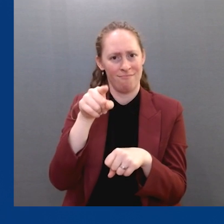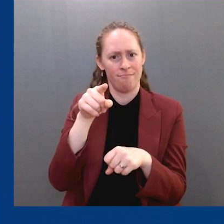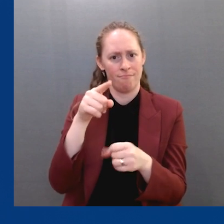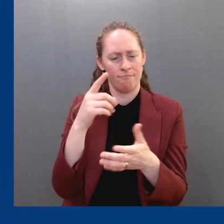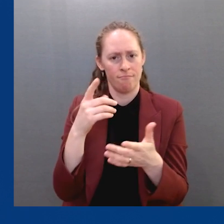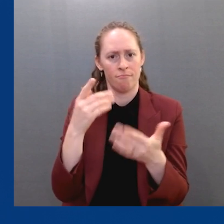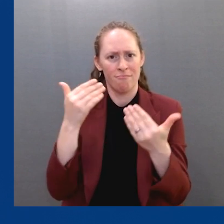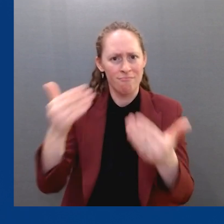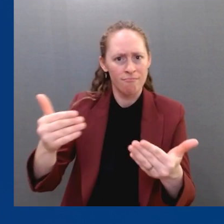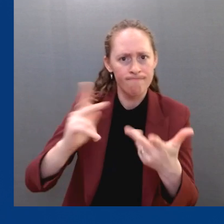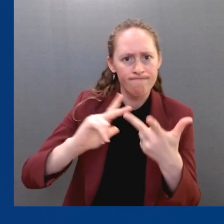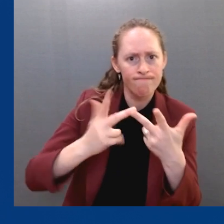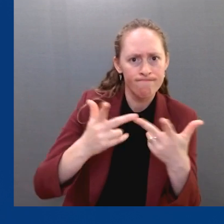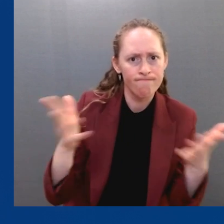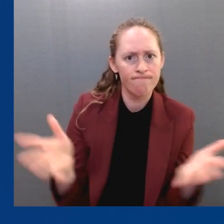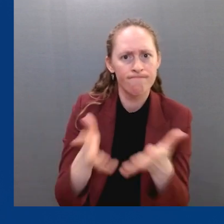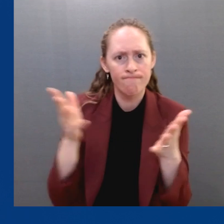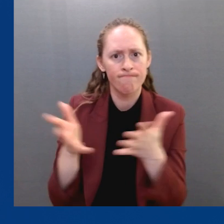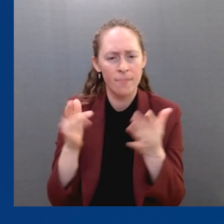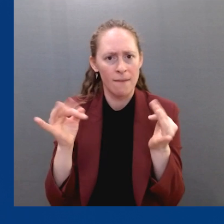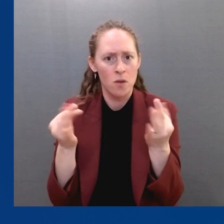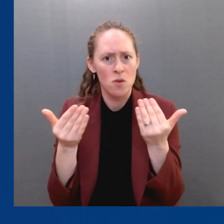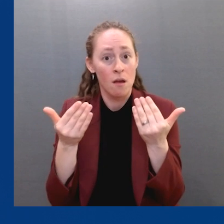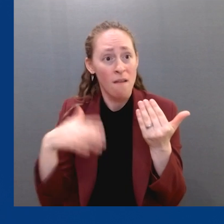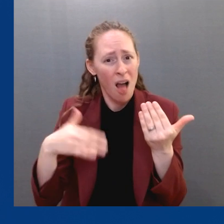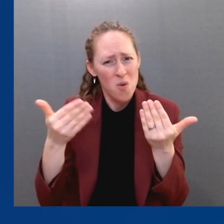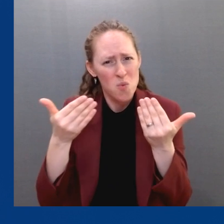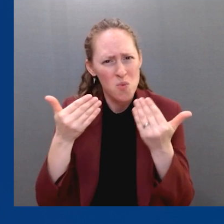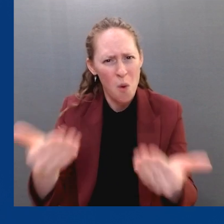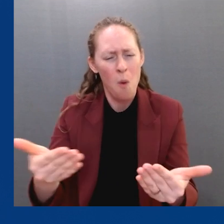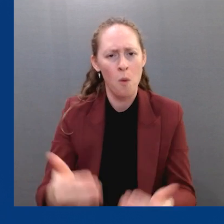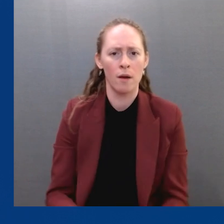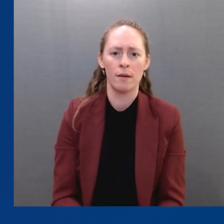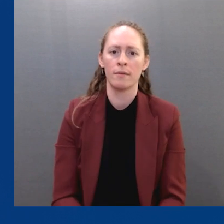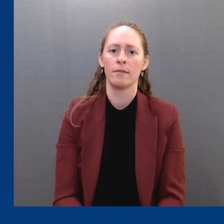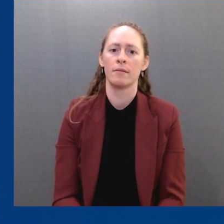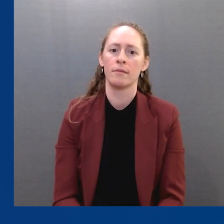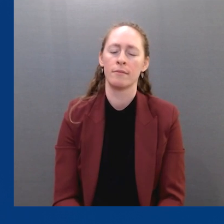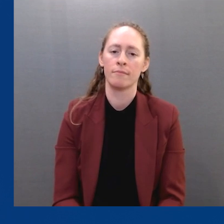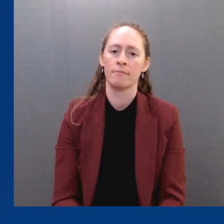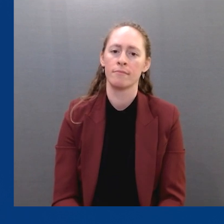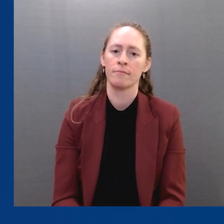if we get a bivalent vaccine to be available in the fall,